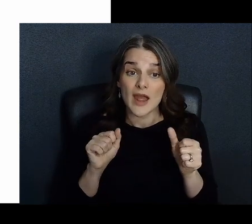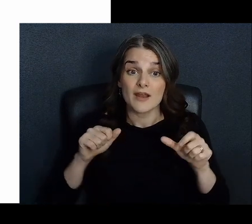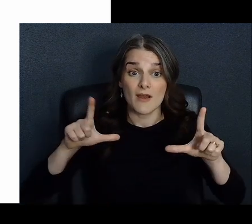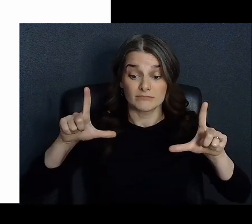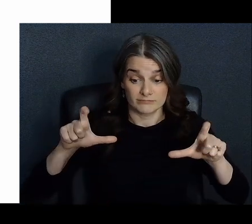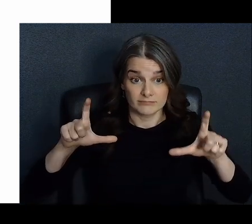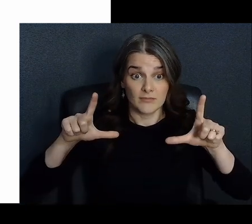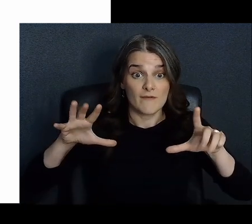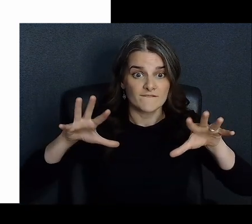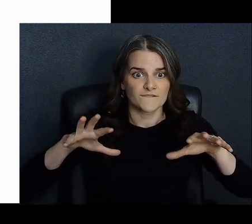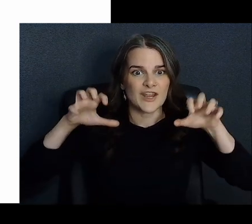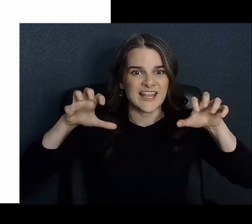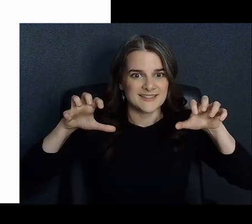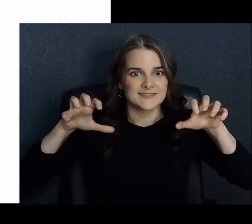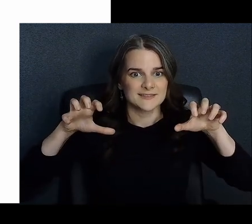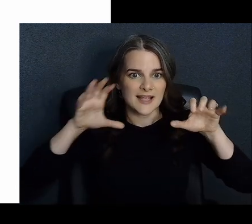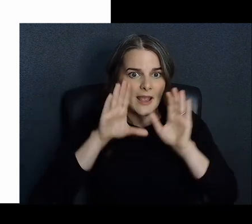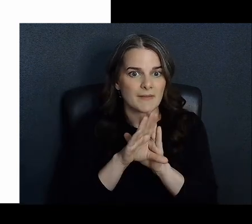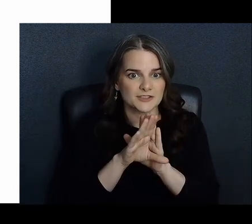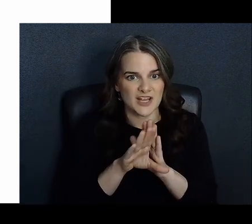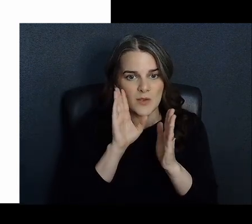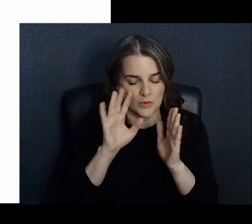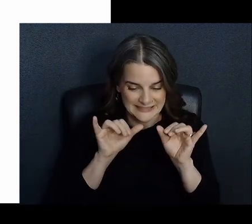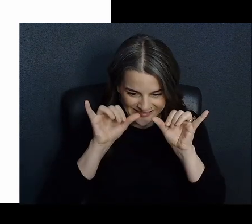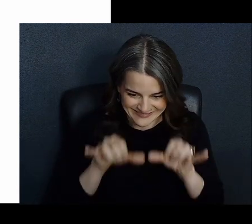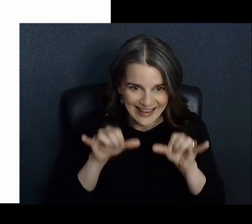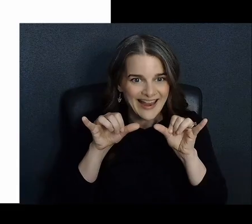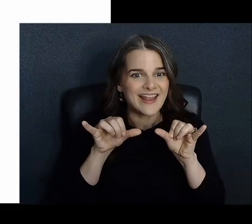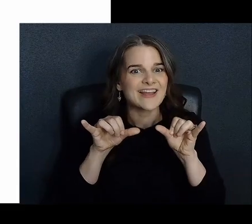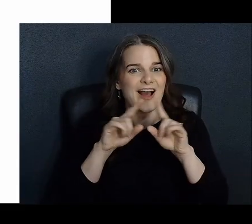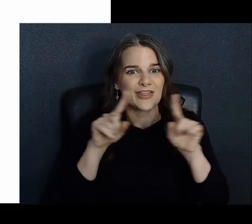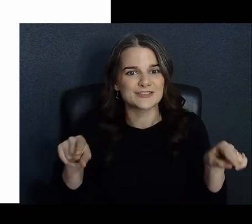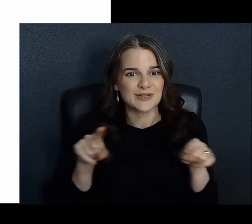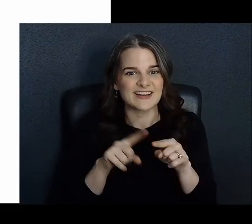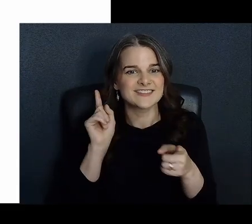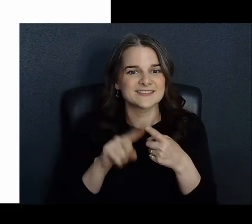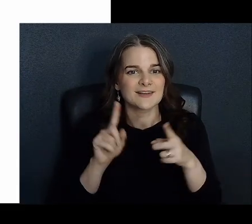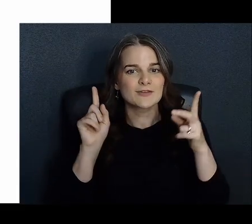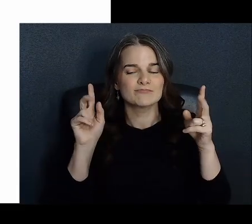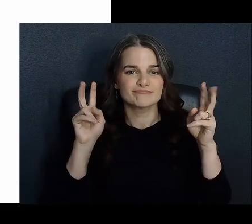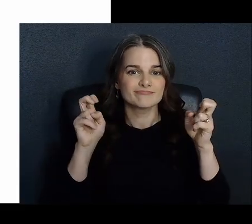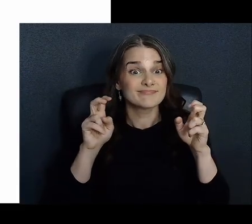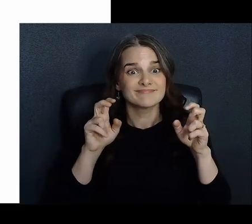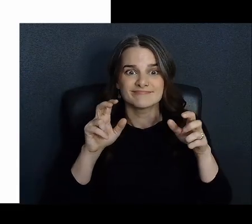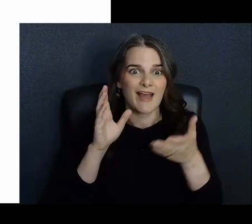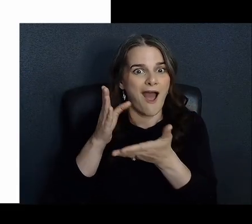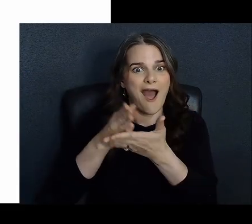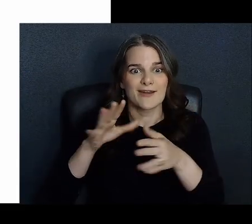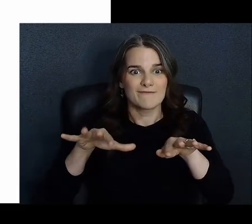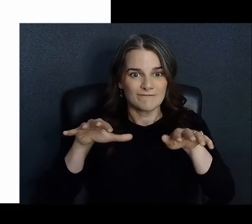and that image then will remain on the screen until you, quote, "unfreeze" it. That's really helpful if you're looking at something